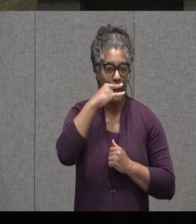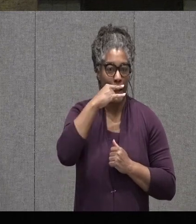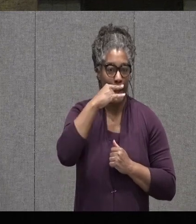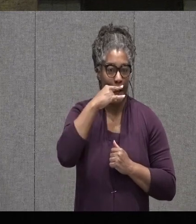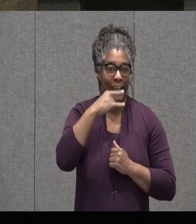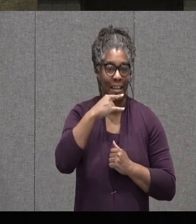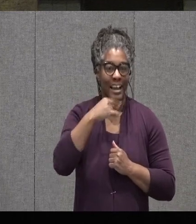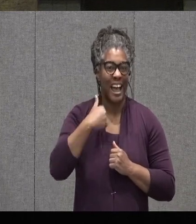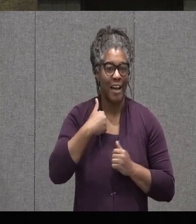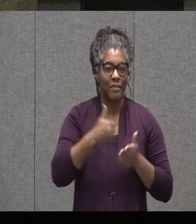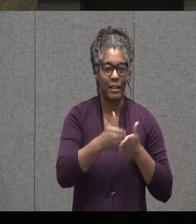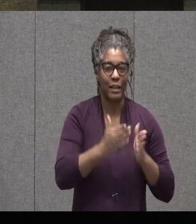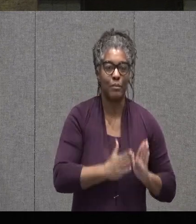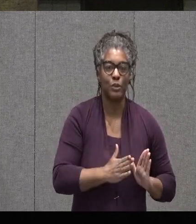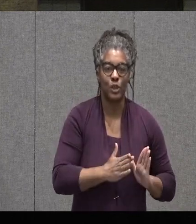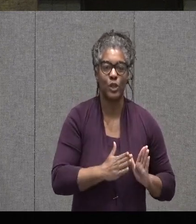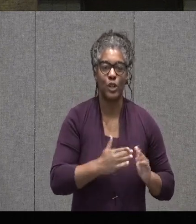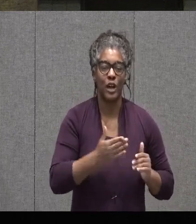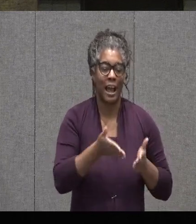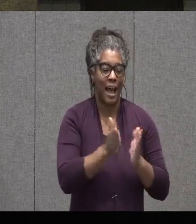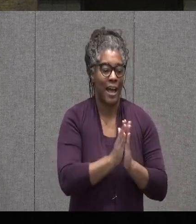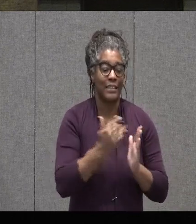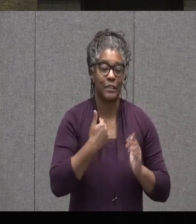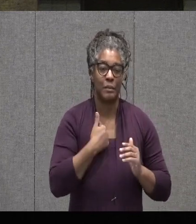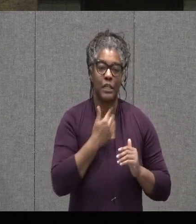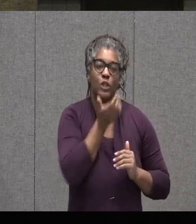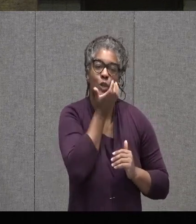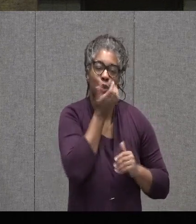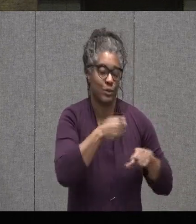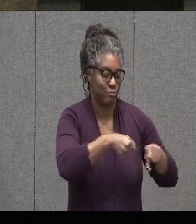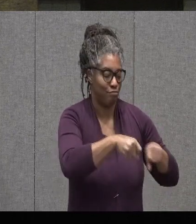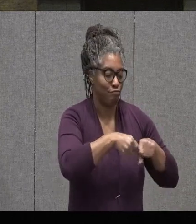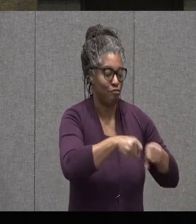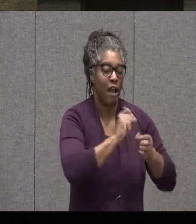and then she would pay me for it. That was my bit of income.